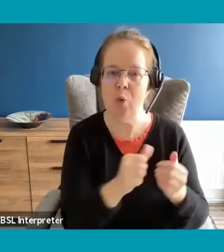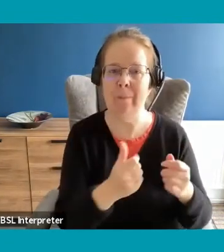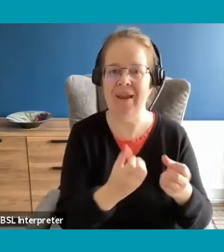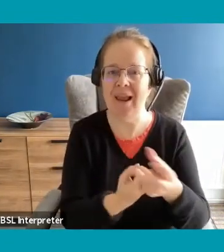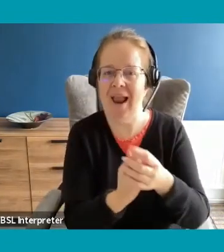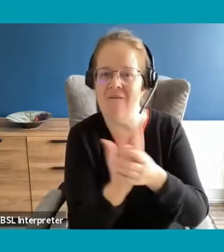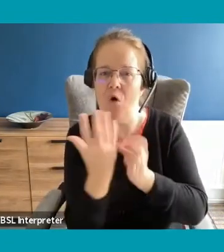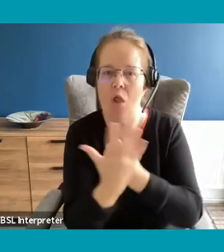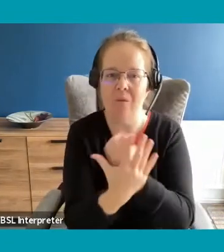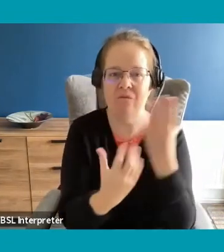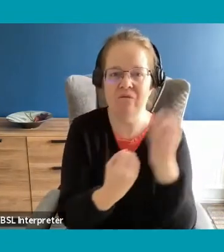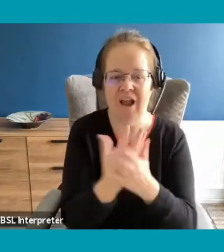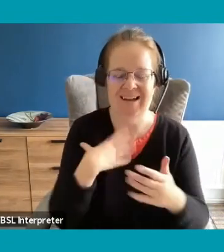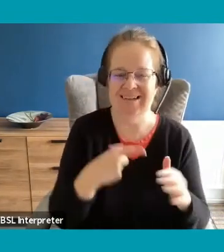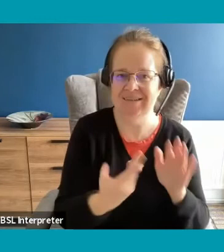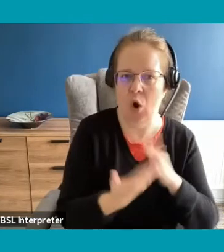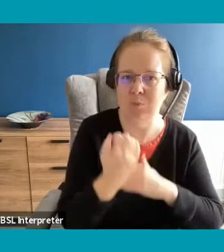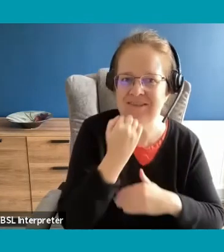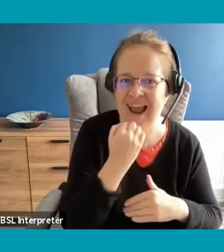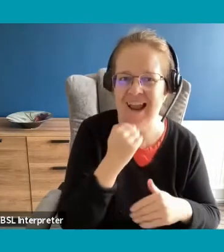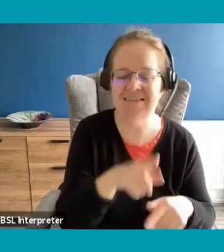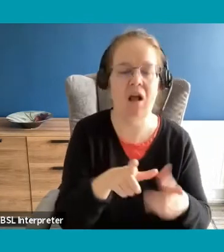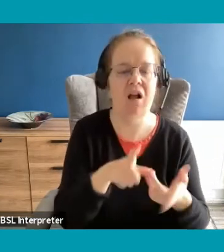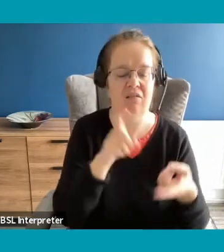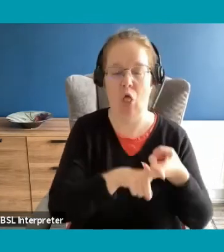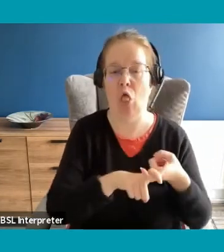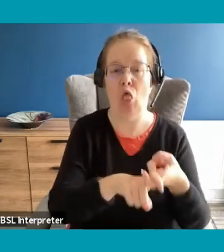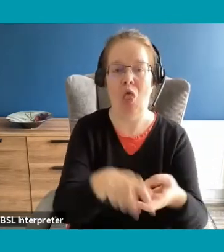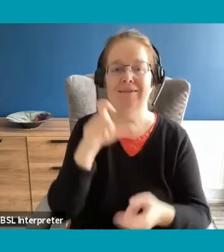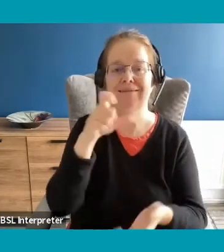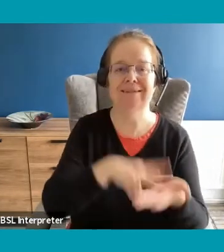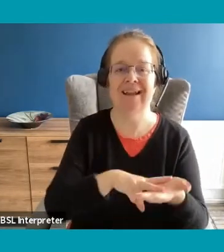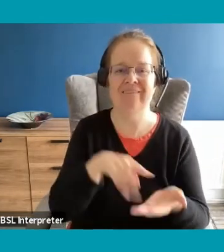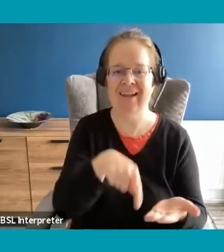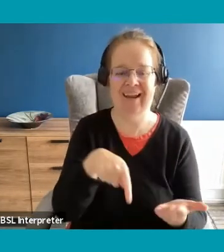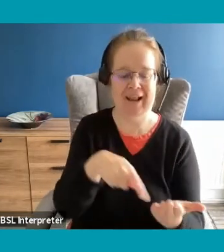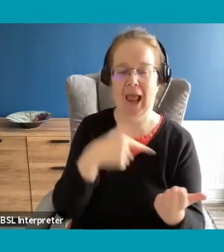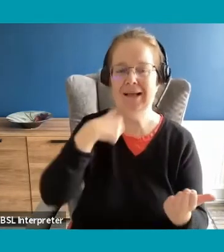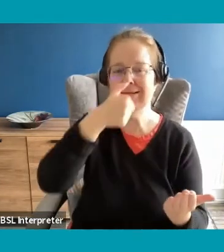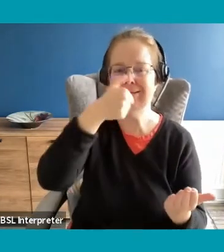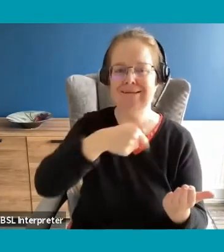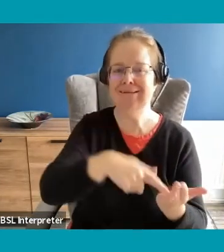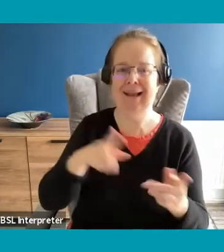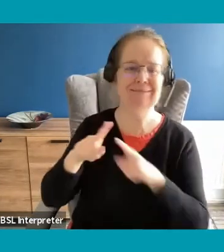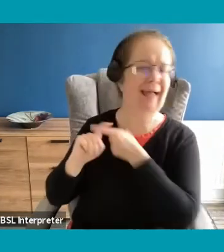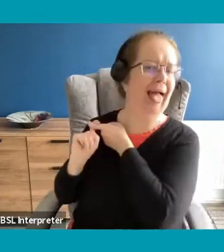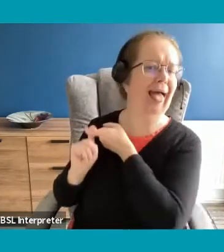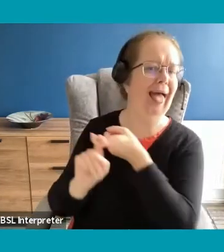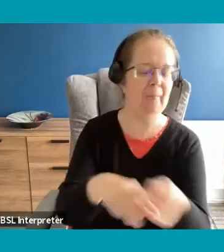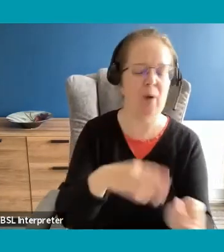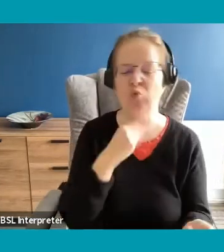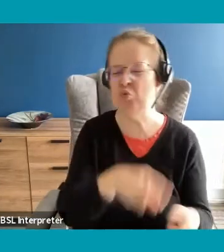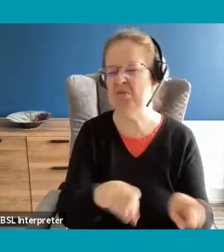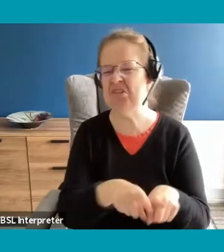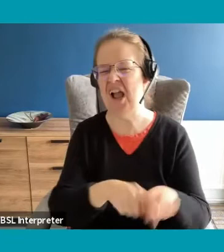we you keep up to date. You don't drag your CV out from when you were 16 and say, well, I'll use that 15 years later